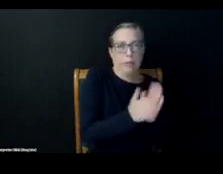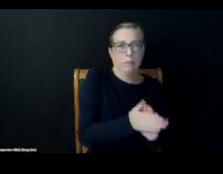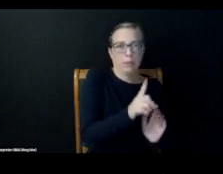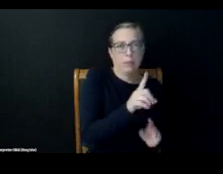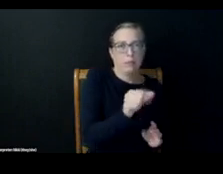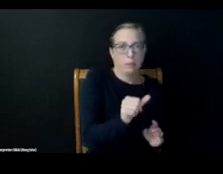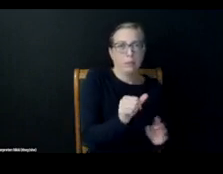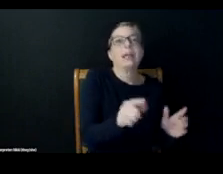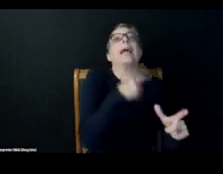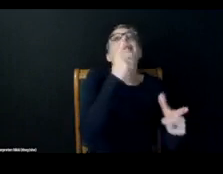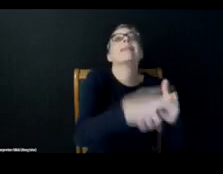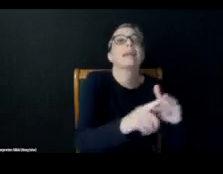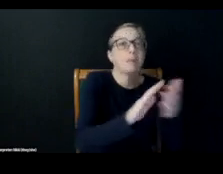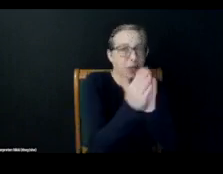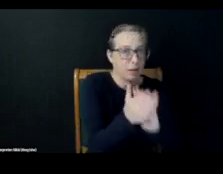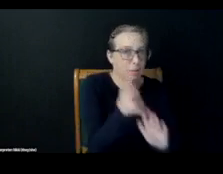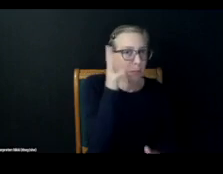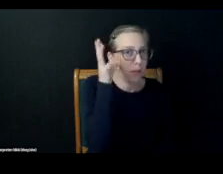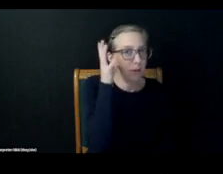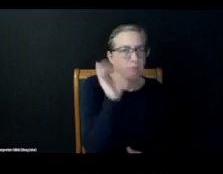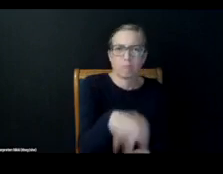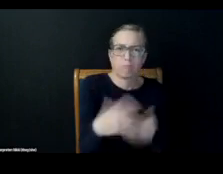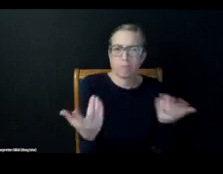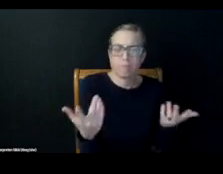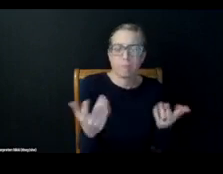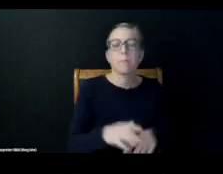I do have a 13 year old son,